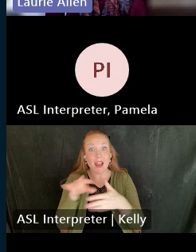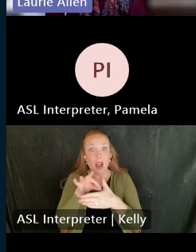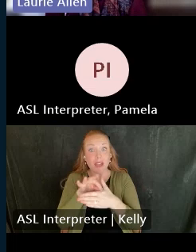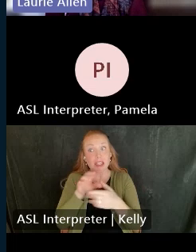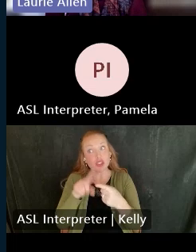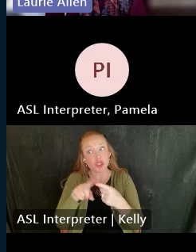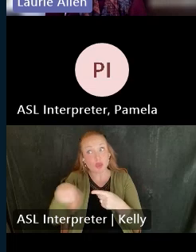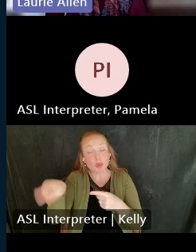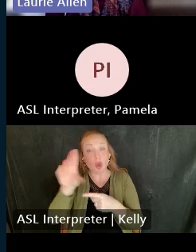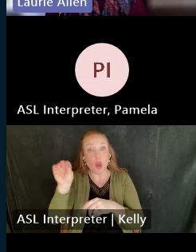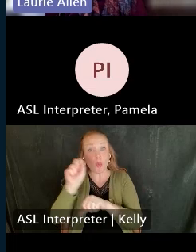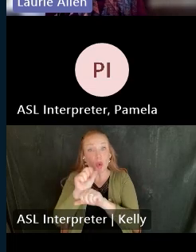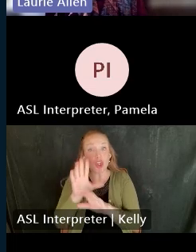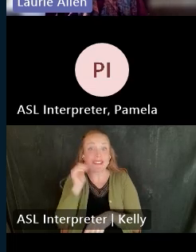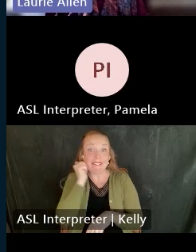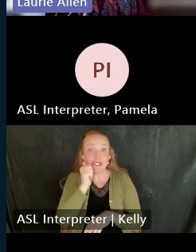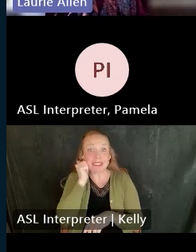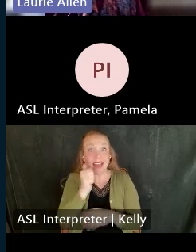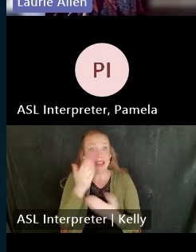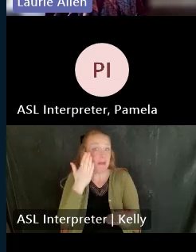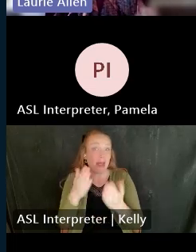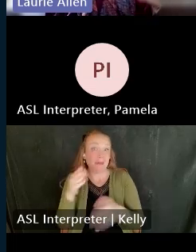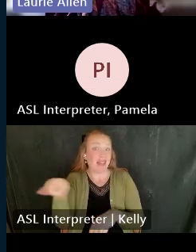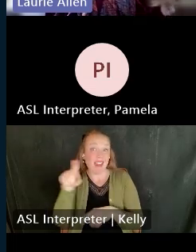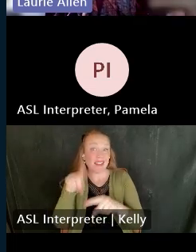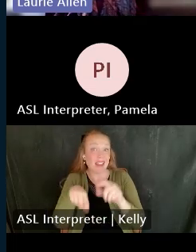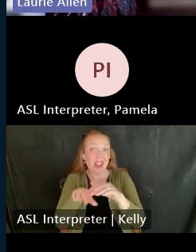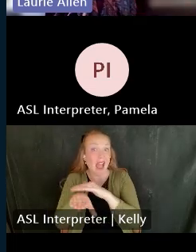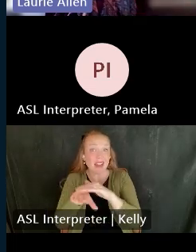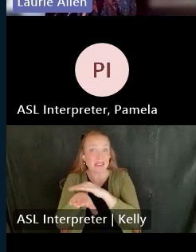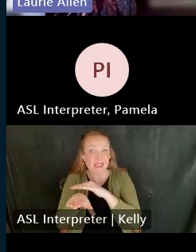that might not be as accessible as it could be, and we may not know they have a disability.